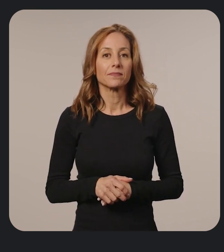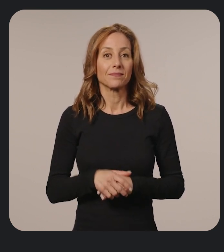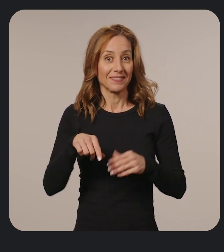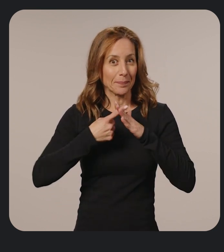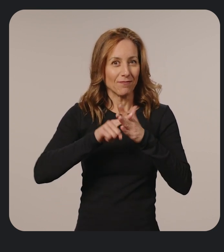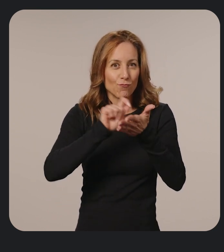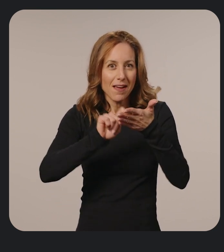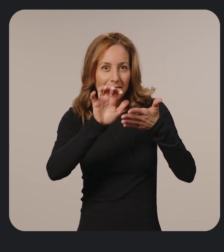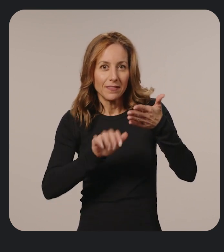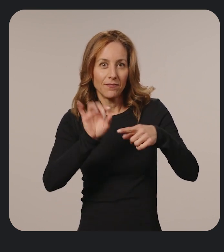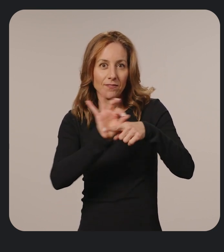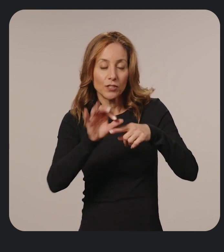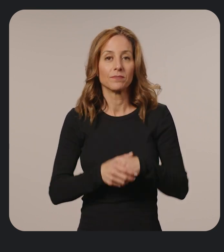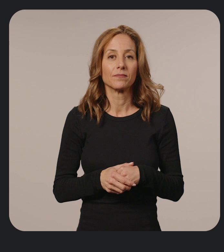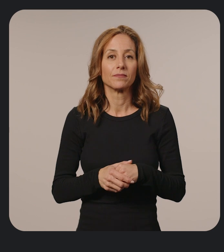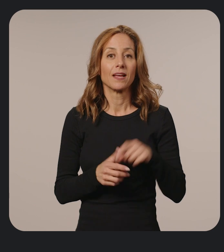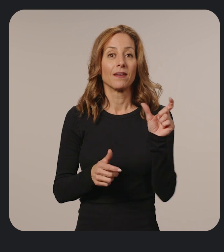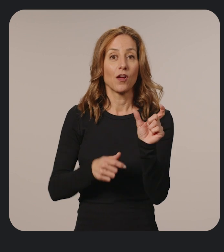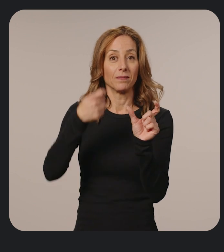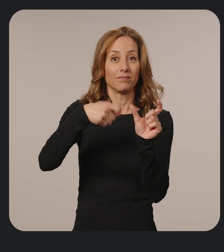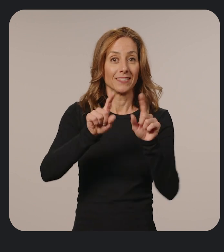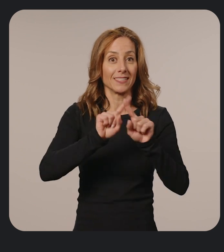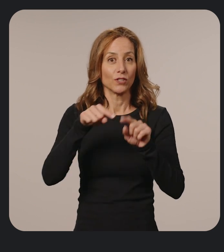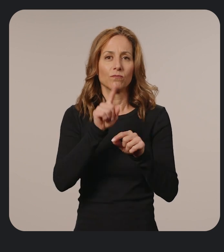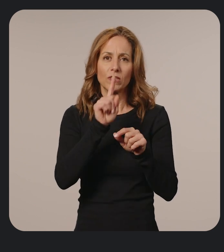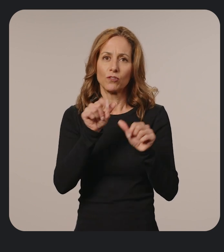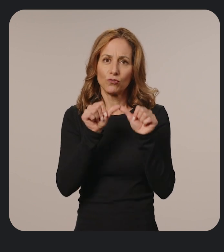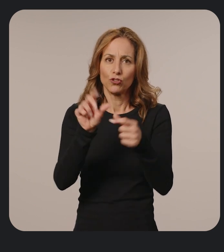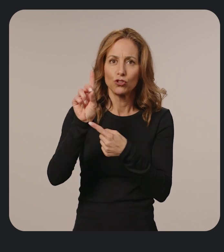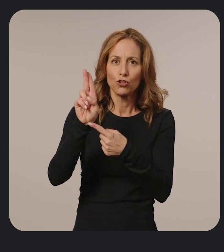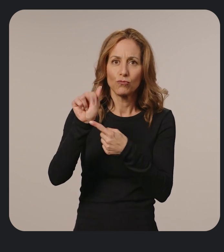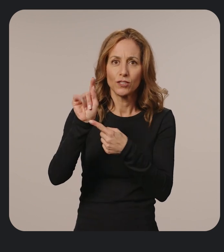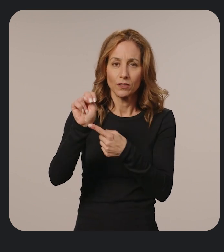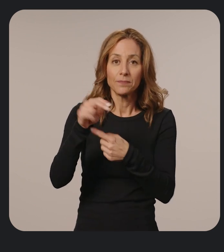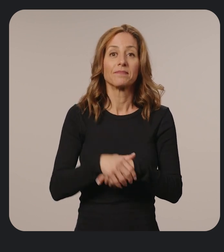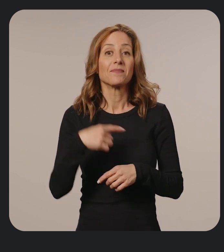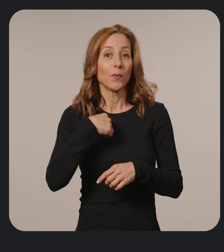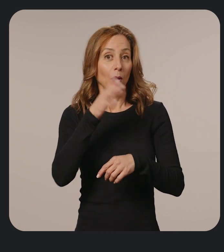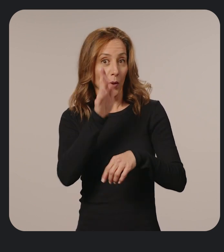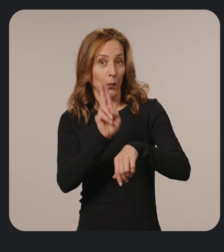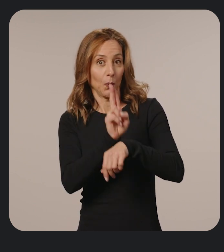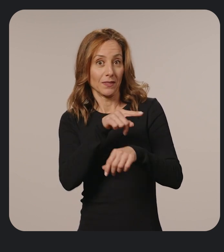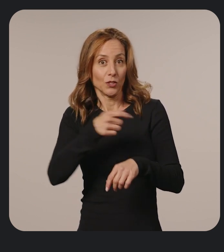Here's the beginning of writing this function. The variable difference is a duration, and we're going to use a switch statement